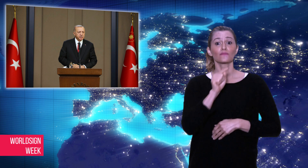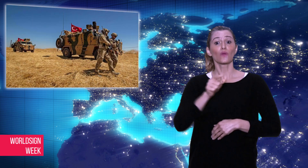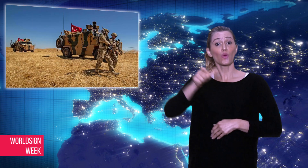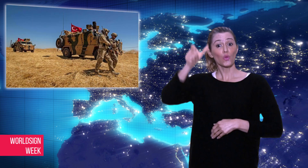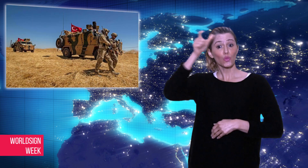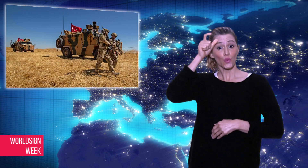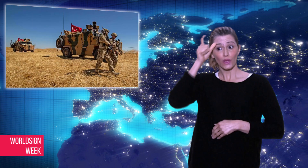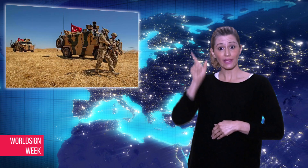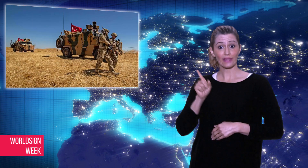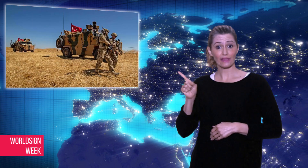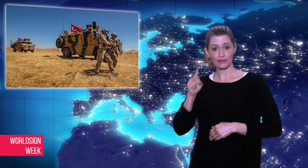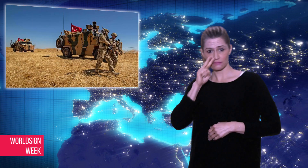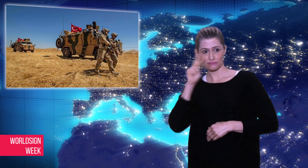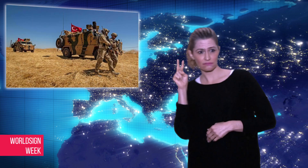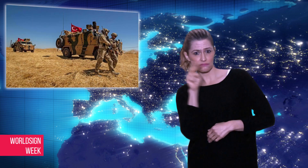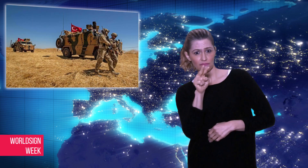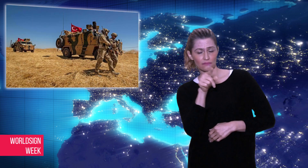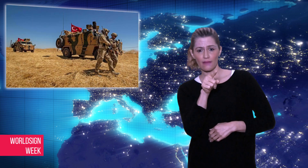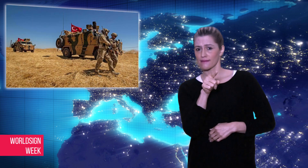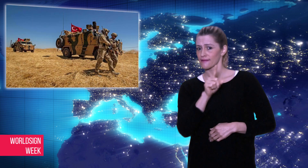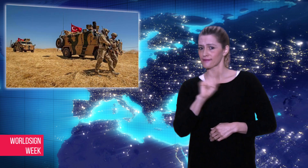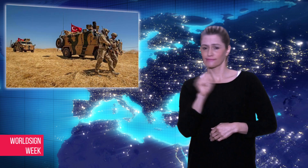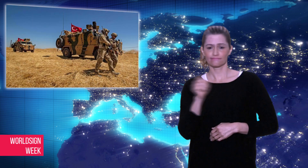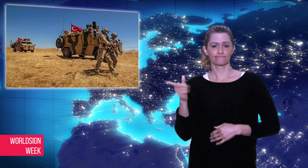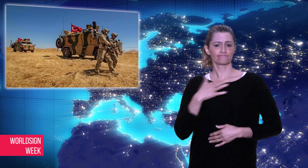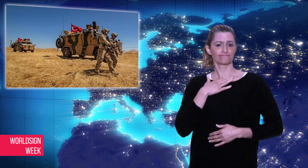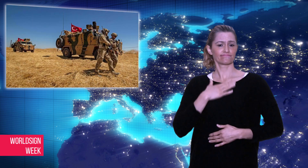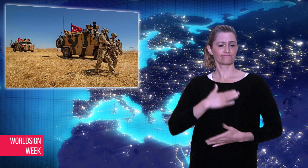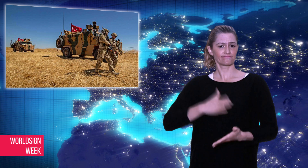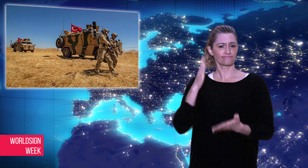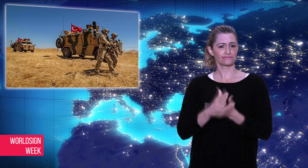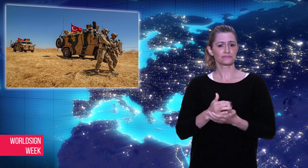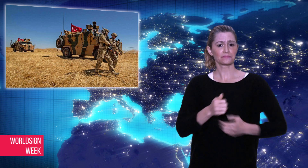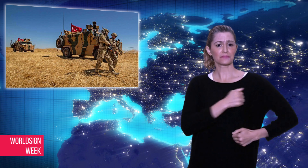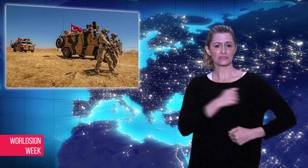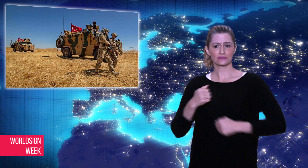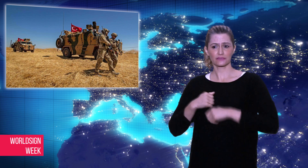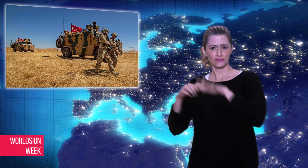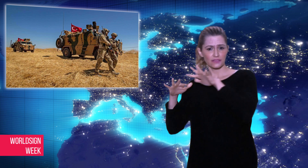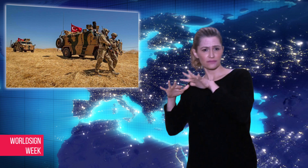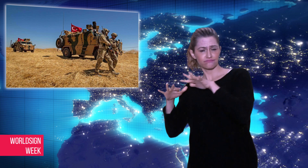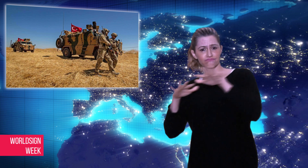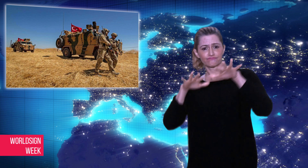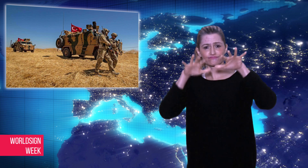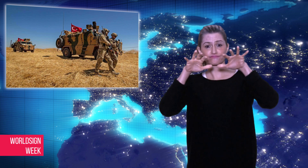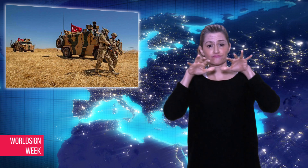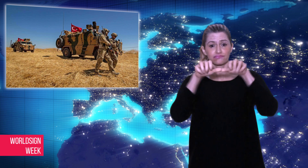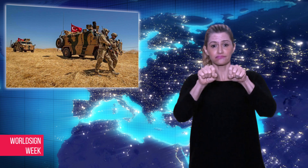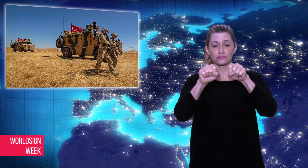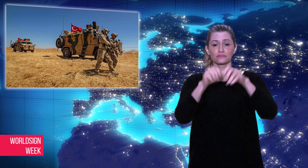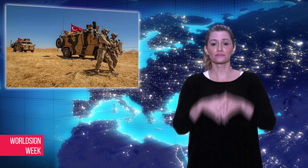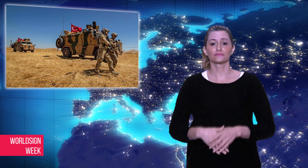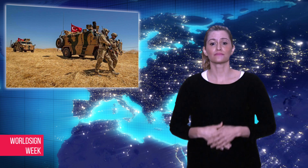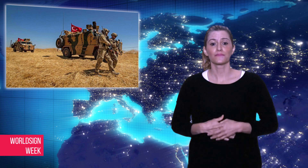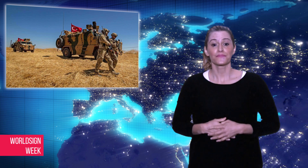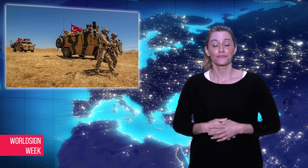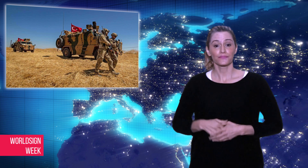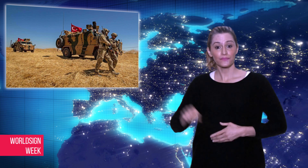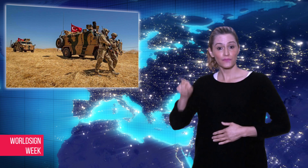Syrian Kurdish fighters, a minority group.